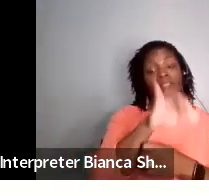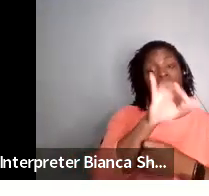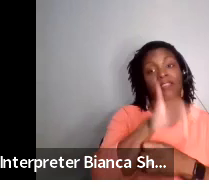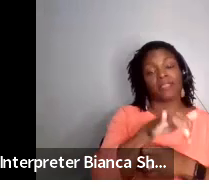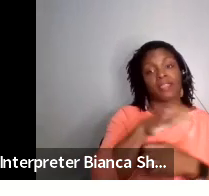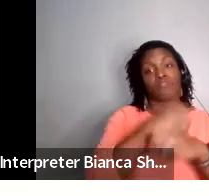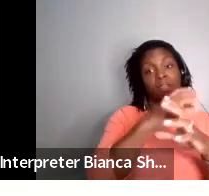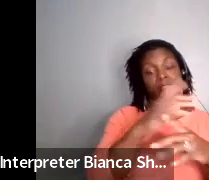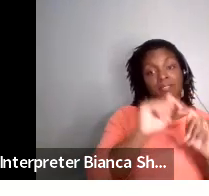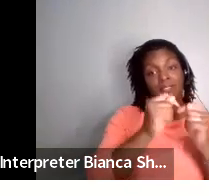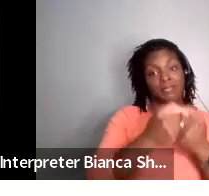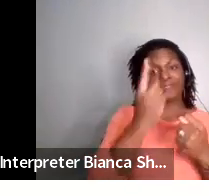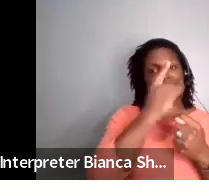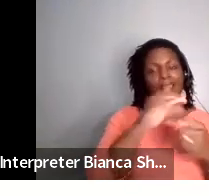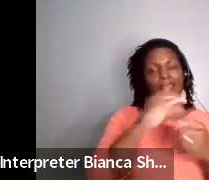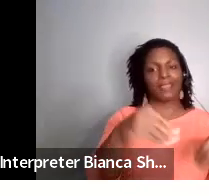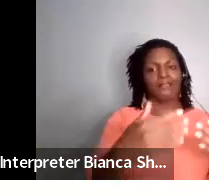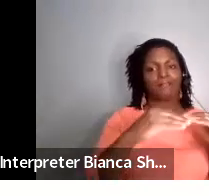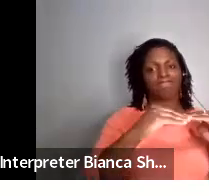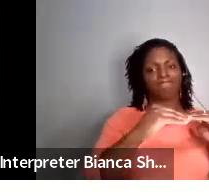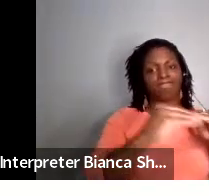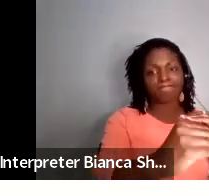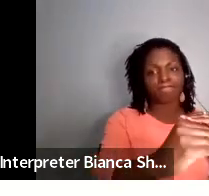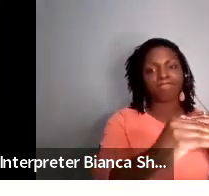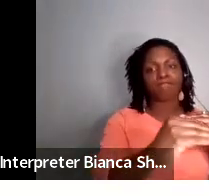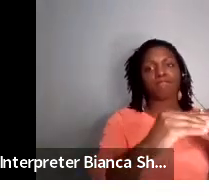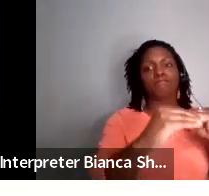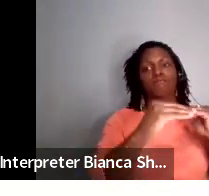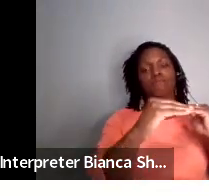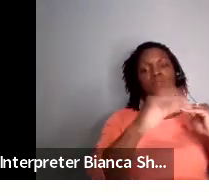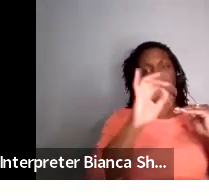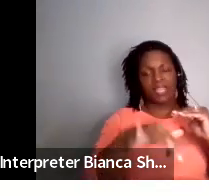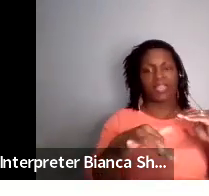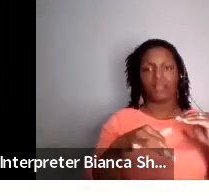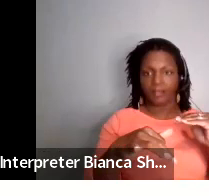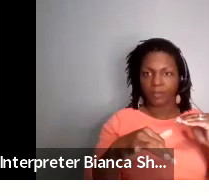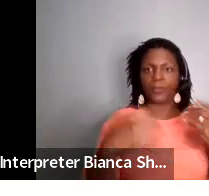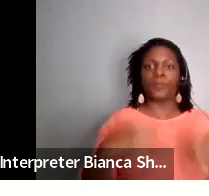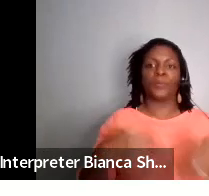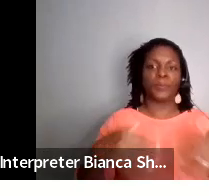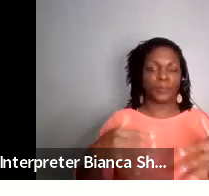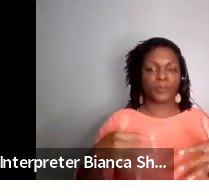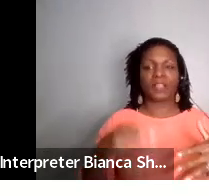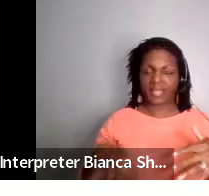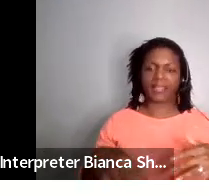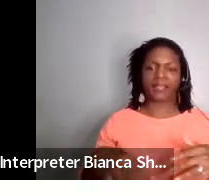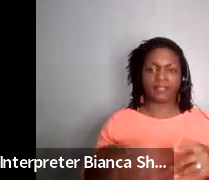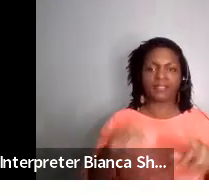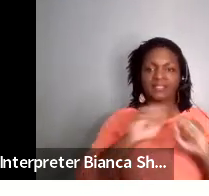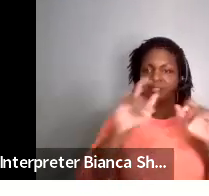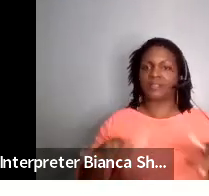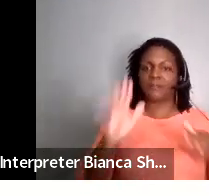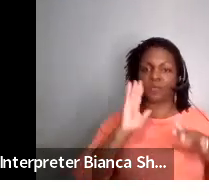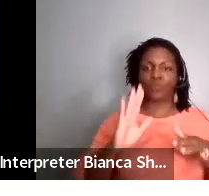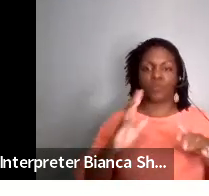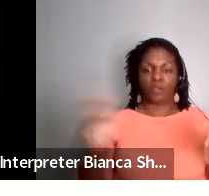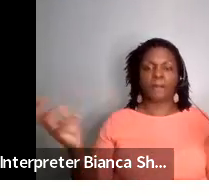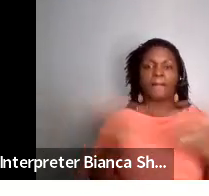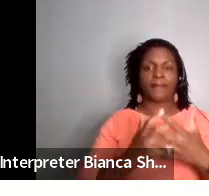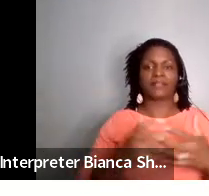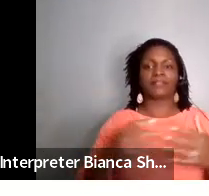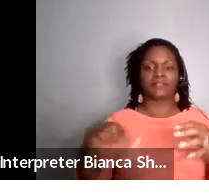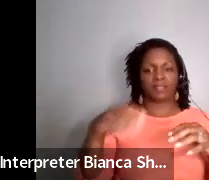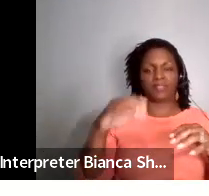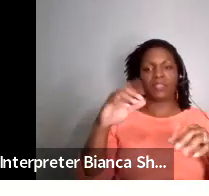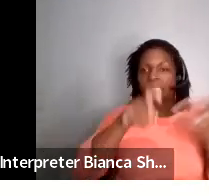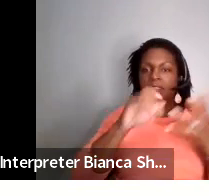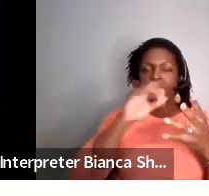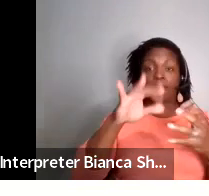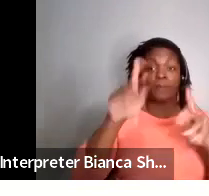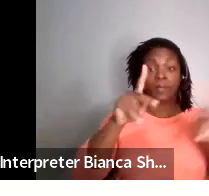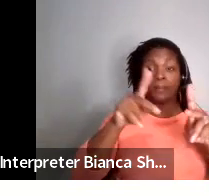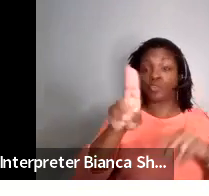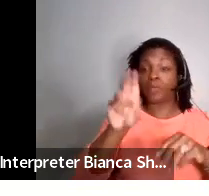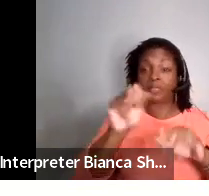centers. This more robust system will be essential to meeting the crisis needs across the nation and within our great state of Louisiana. So this is a pivotal moment.